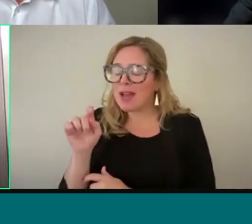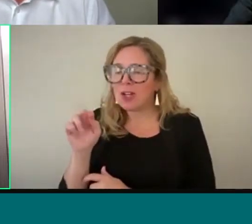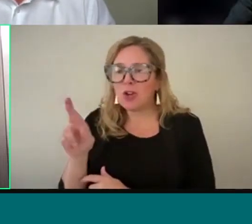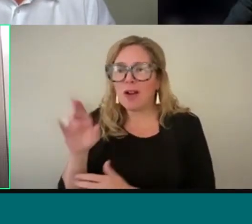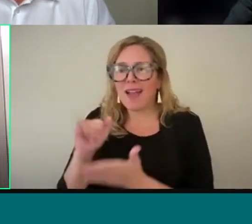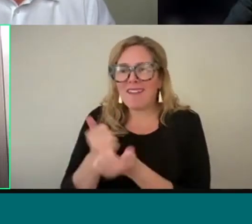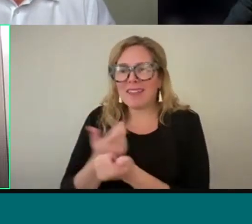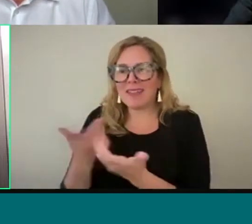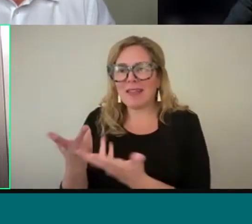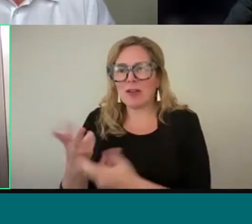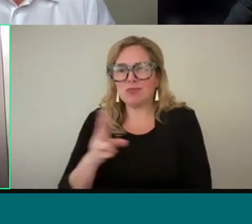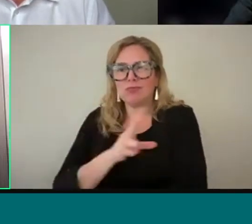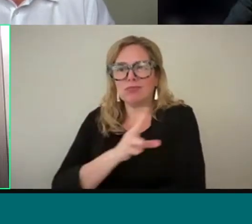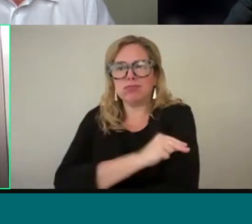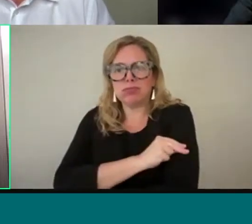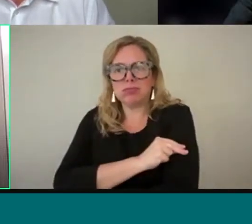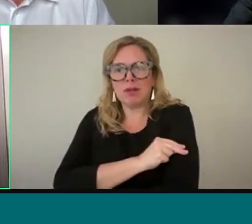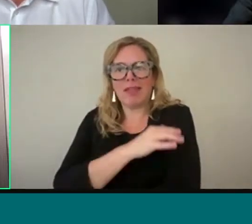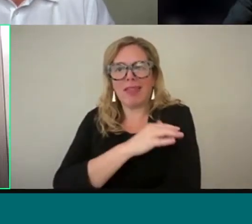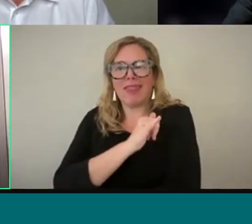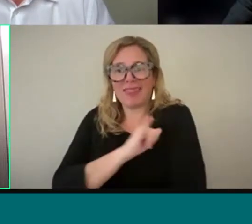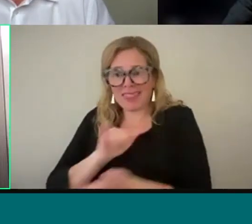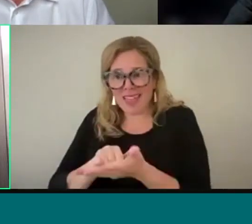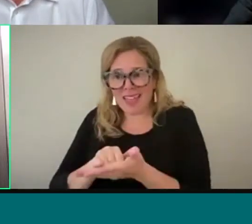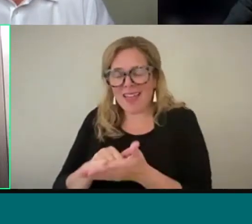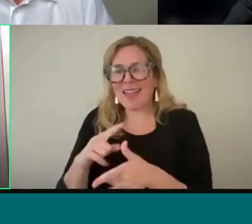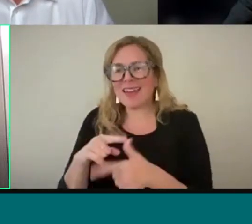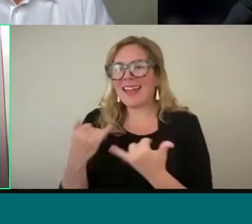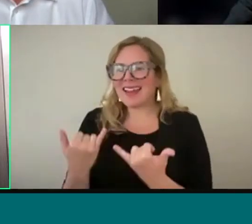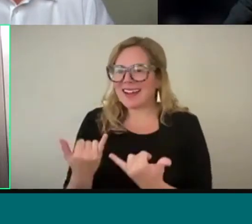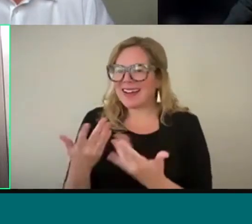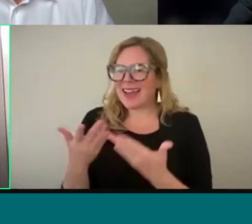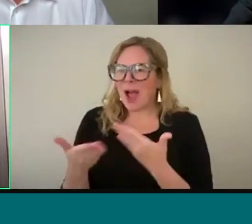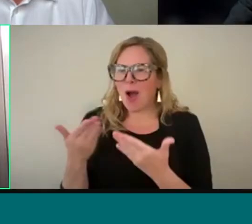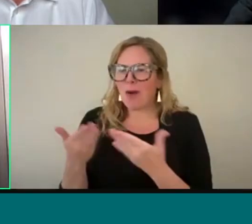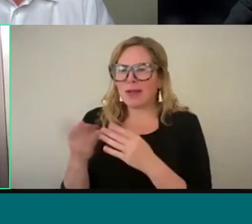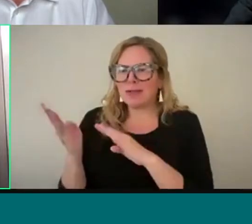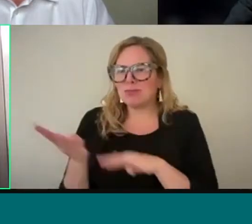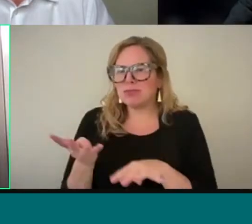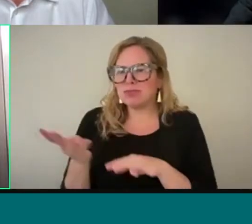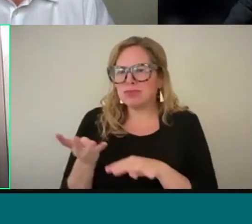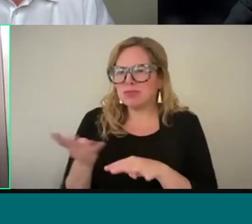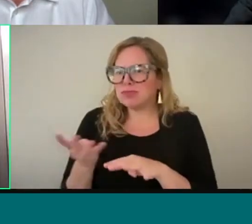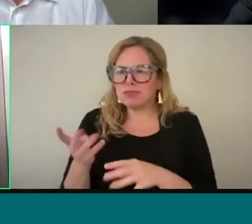whereas telehealth was sort of something we wanted to get to It took the main barrier away, and so